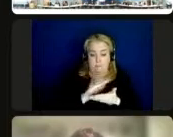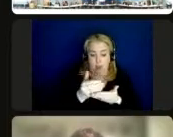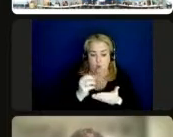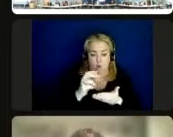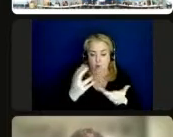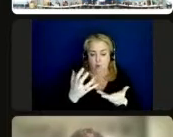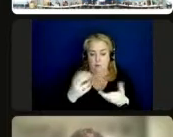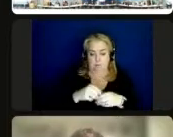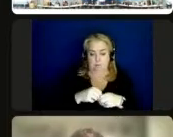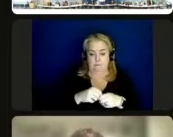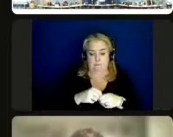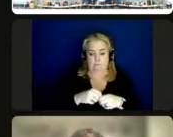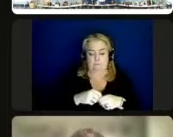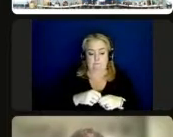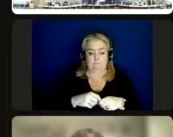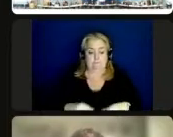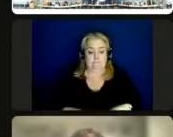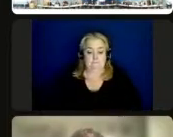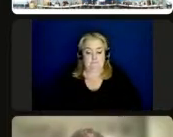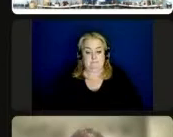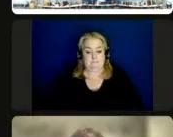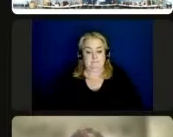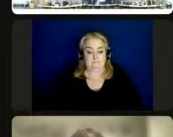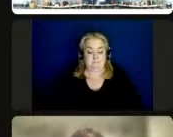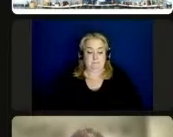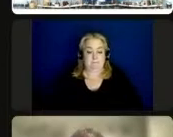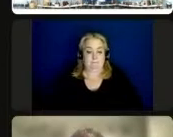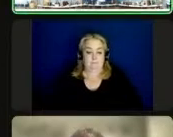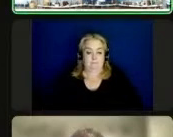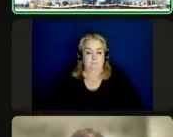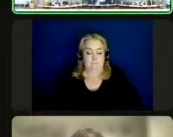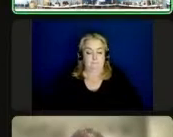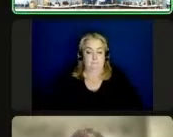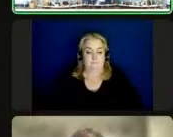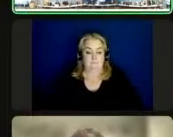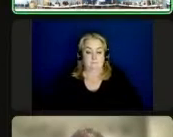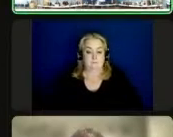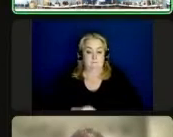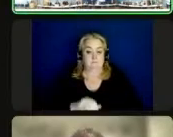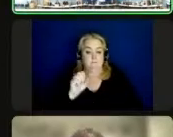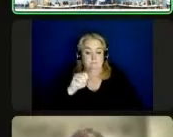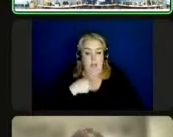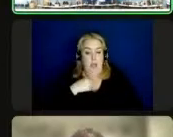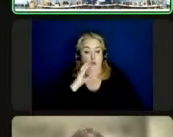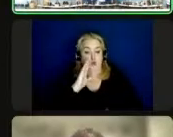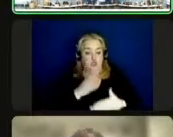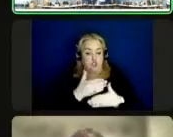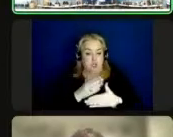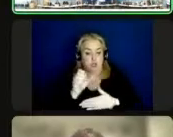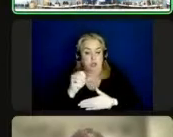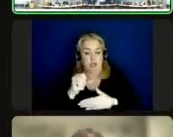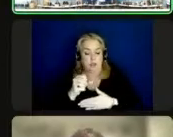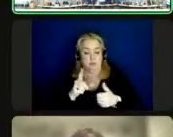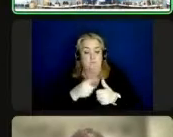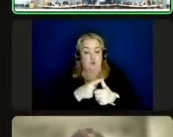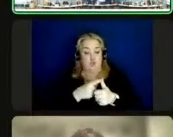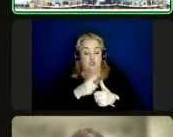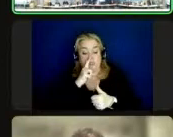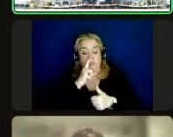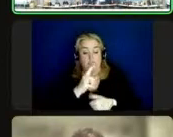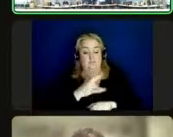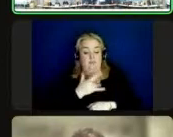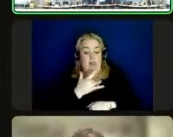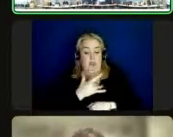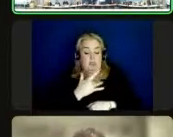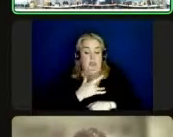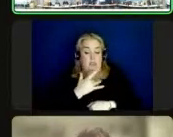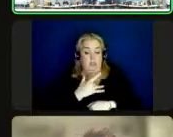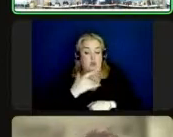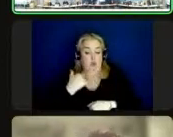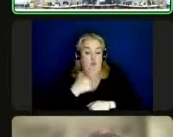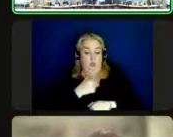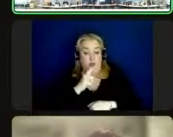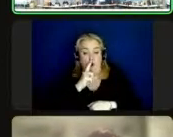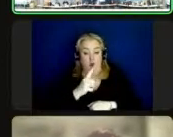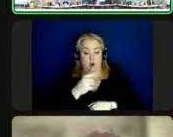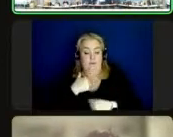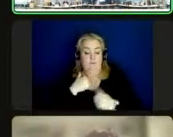THIS ONE?